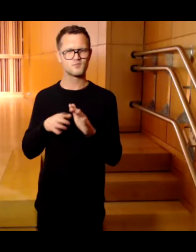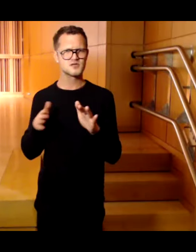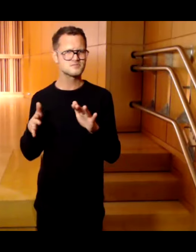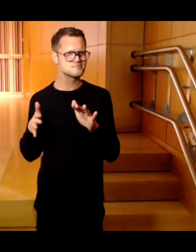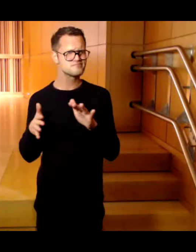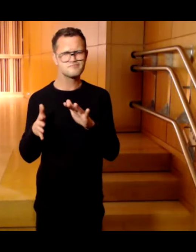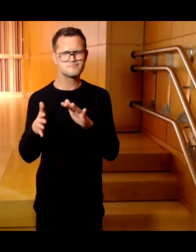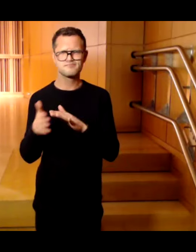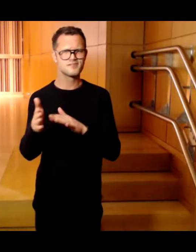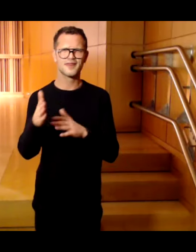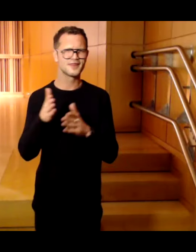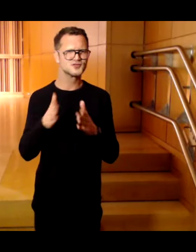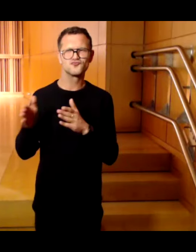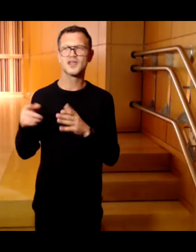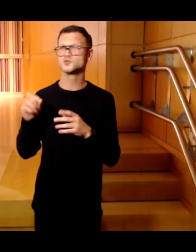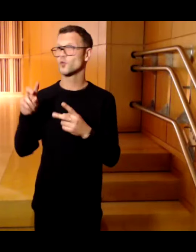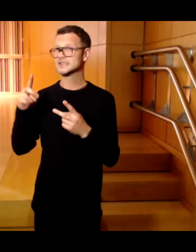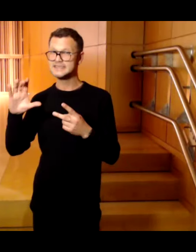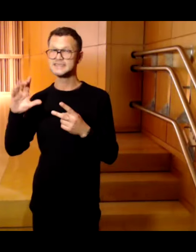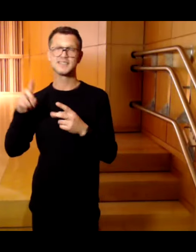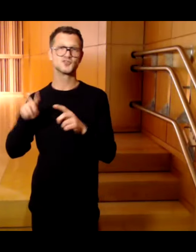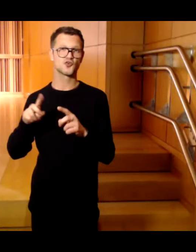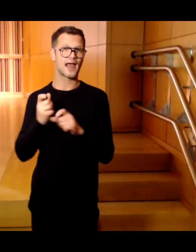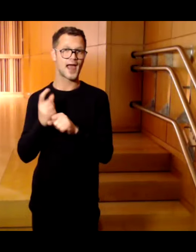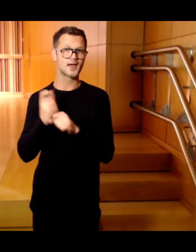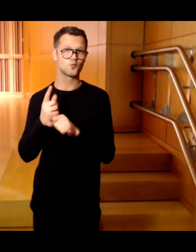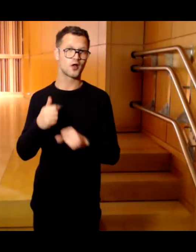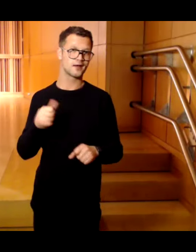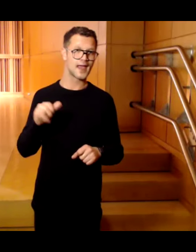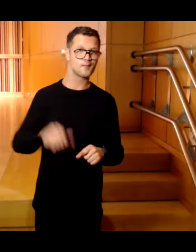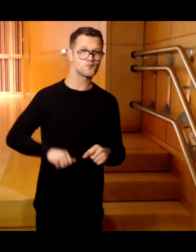or DC during the annual Black Gay Prides, and later, back in New York City.